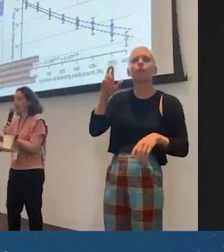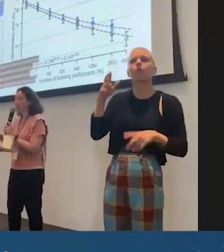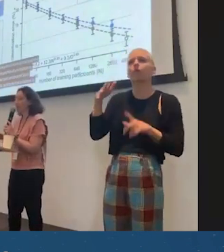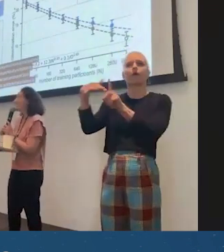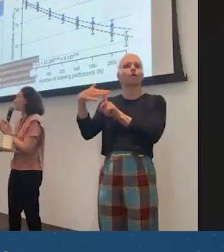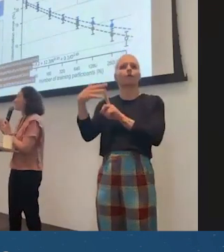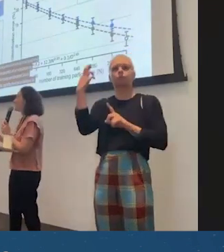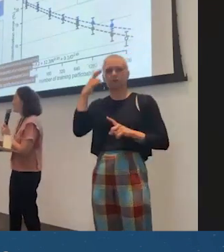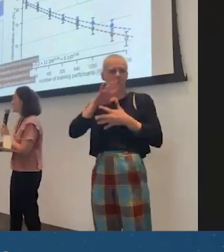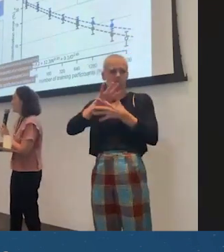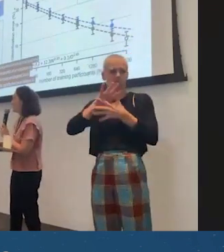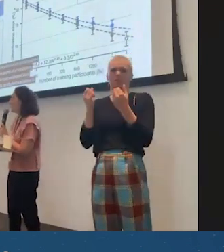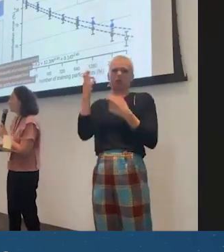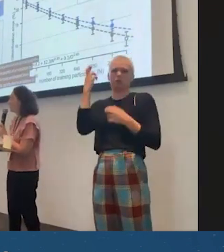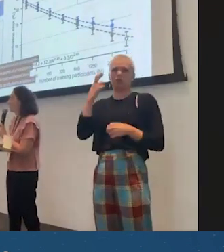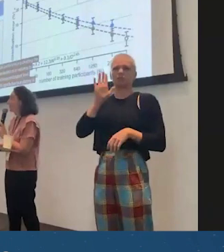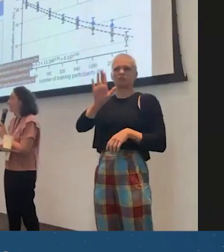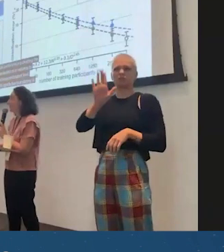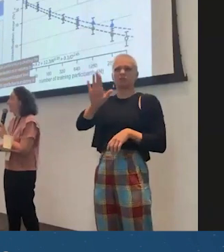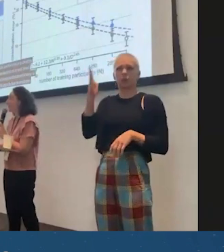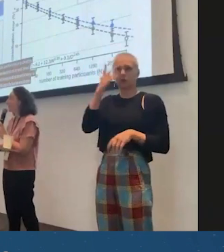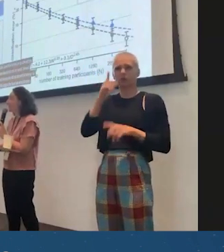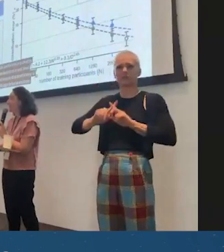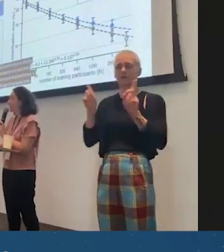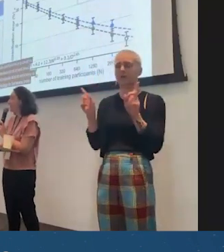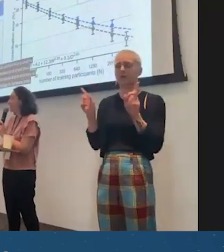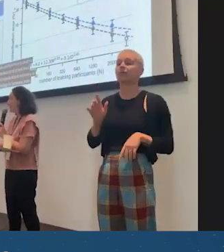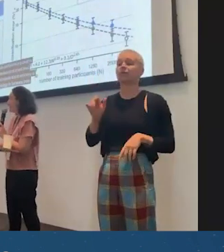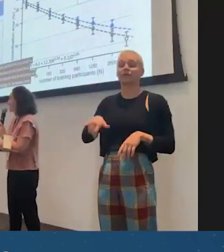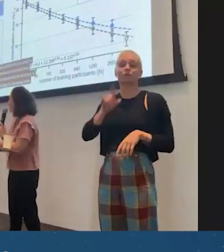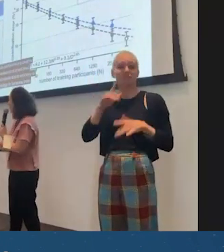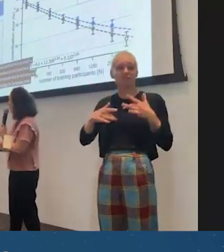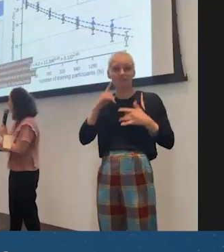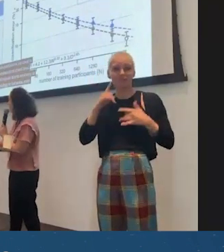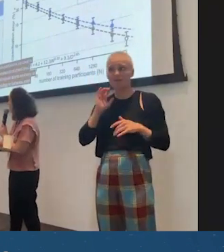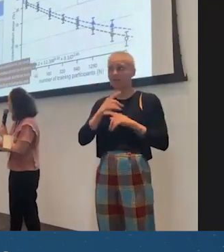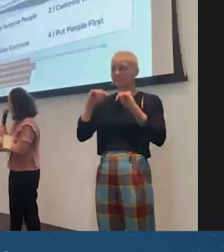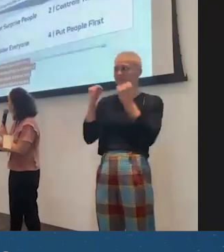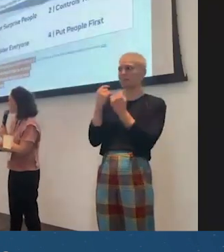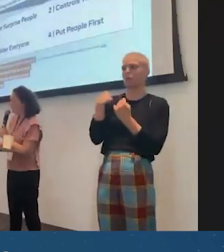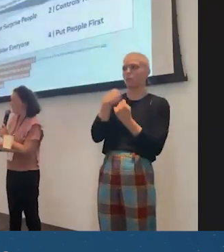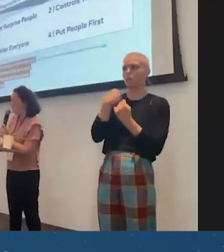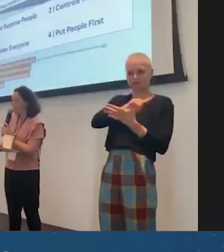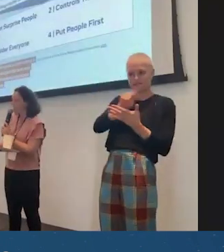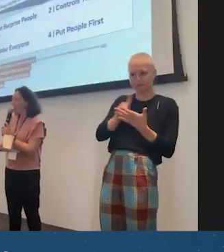And that's pretty exciting for our team when we think about designing for everybody.